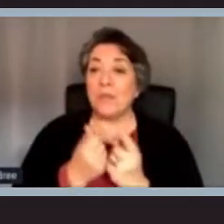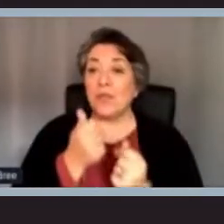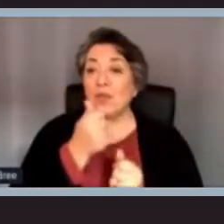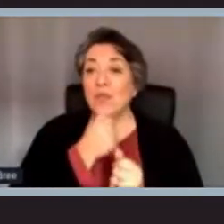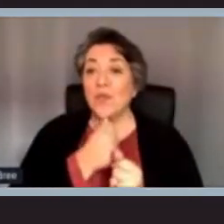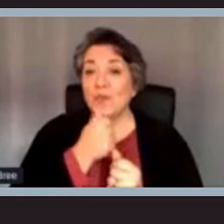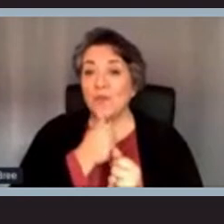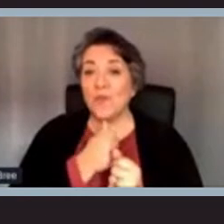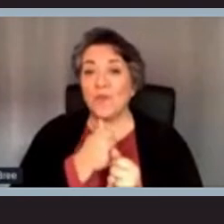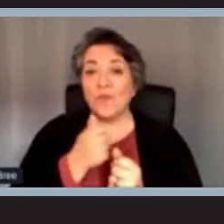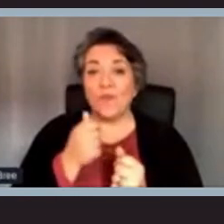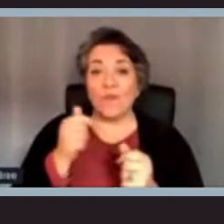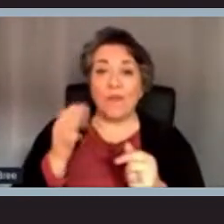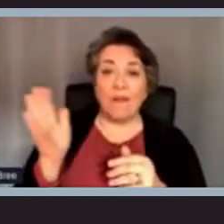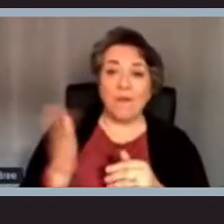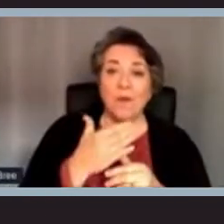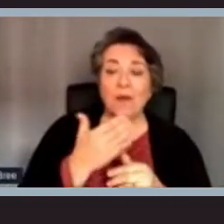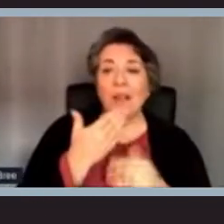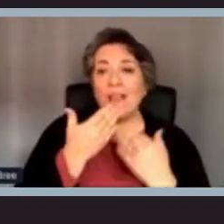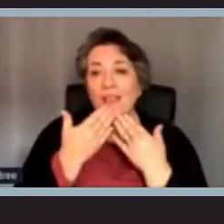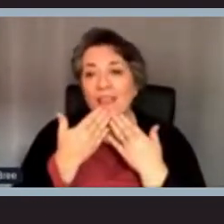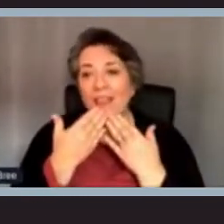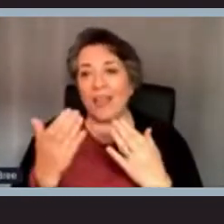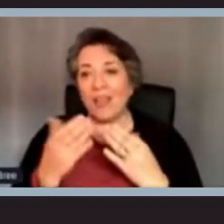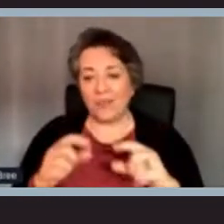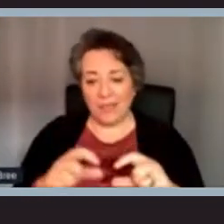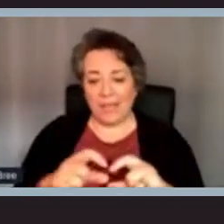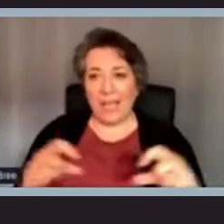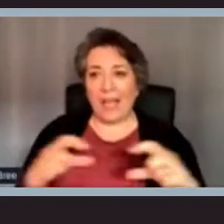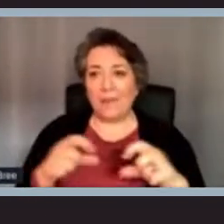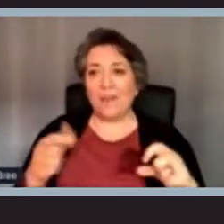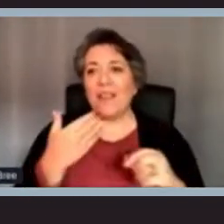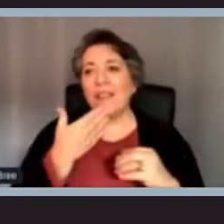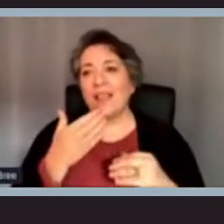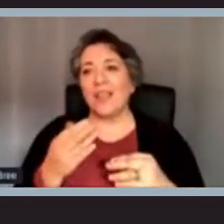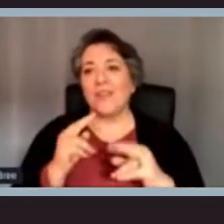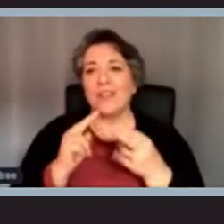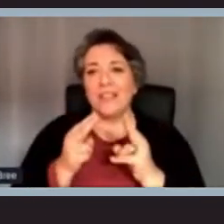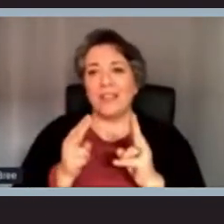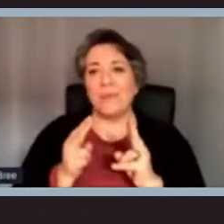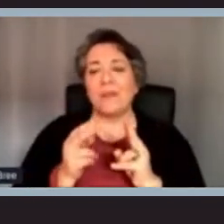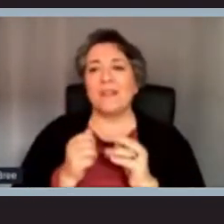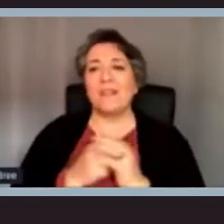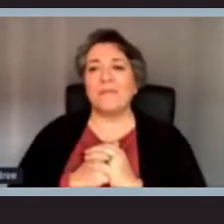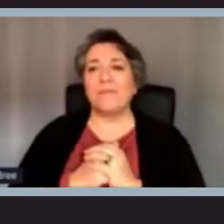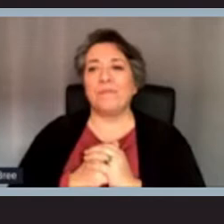A special thank you to our captioner Jen, and Tim and our Bridget BSL interpreter.